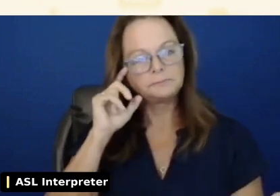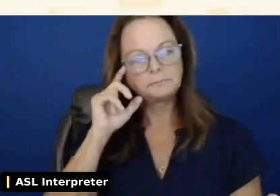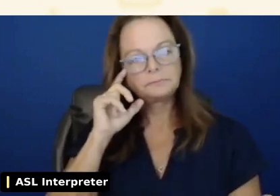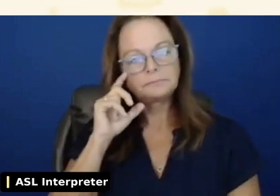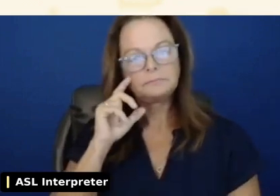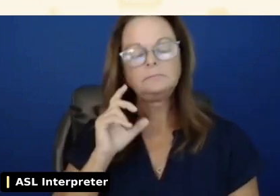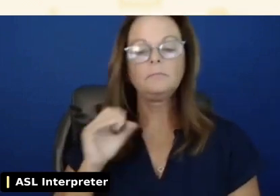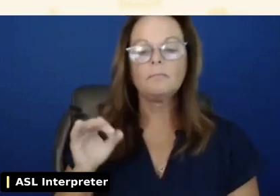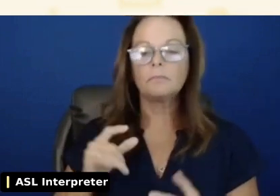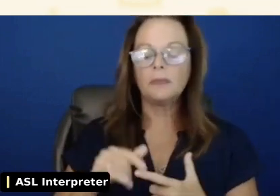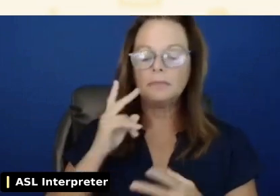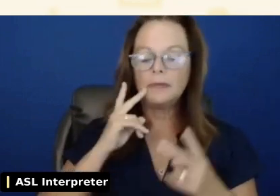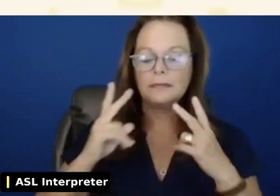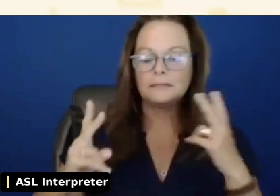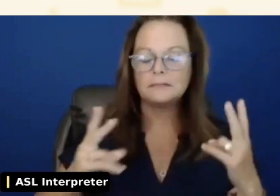when they are speaking English.